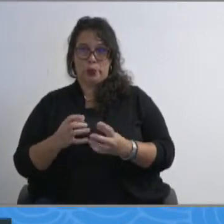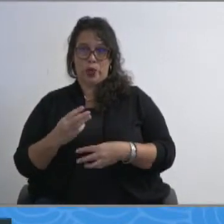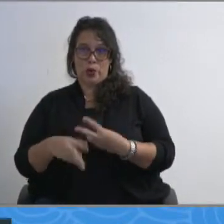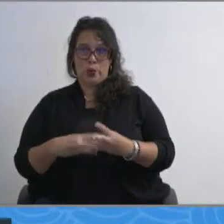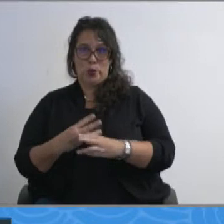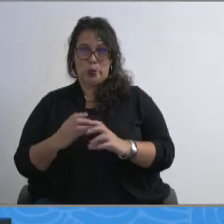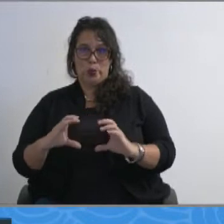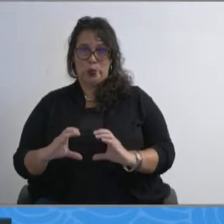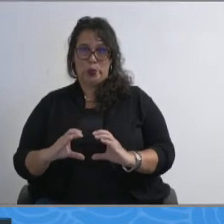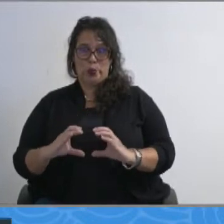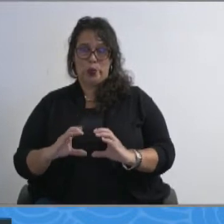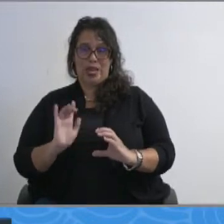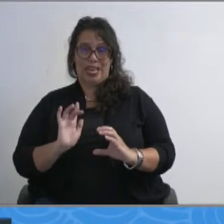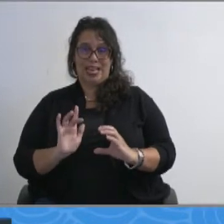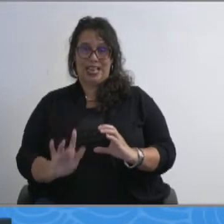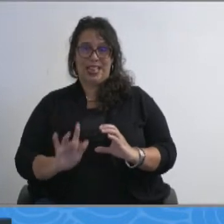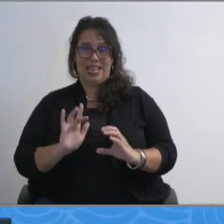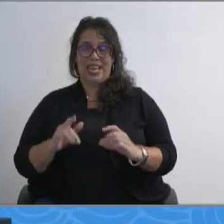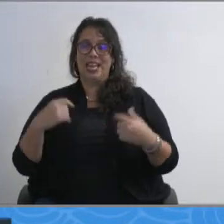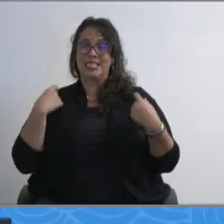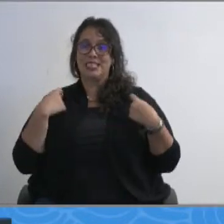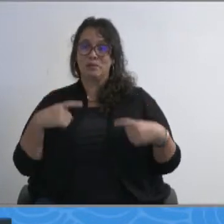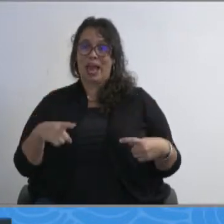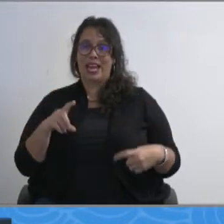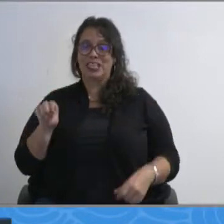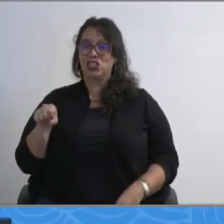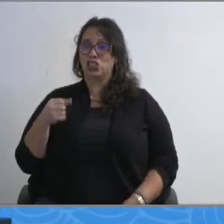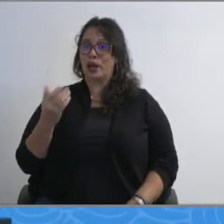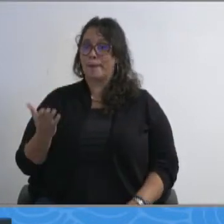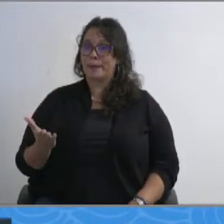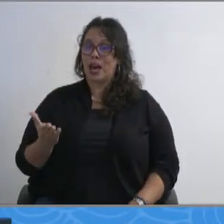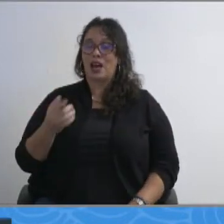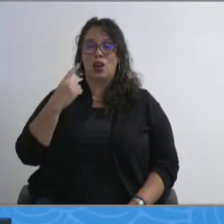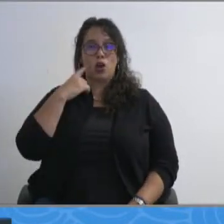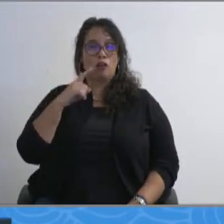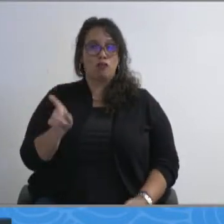And so, you can either select Spanish or Khmer for interpretation.